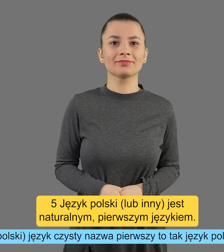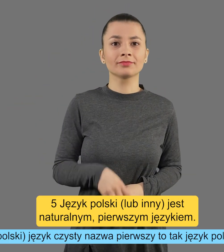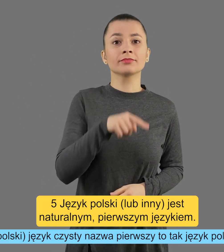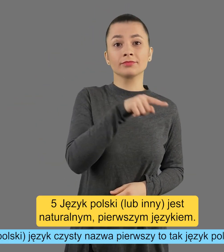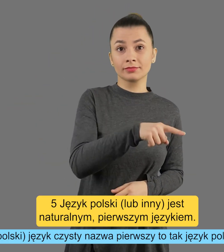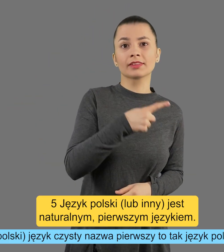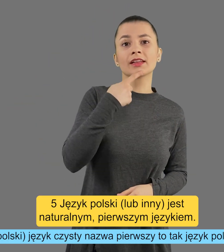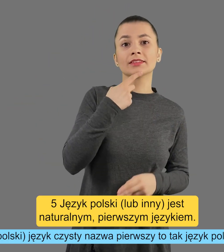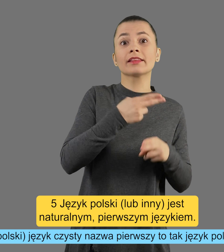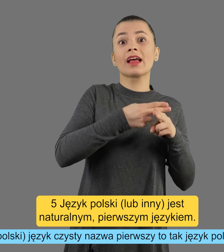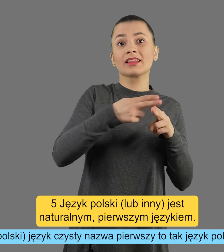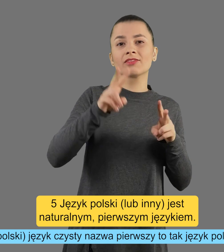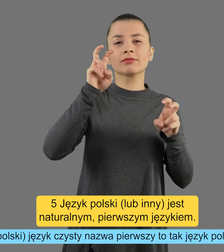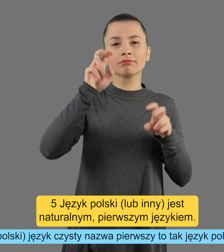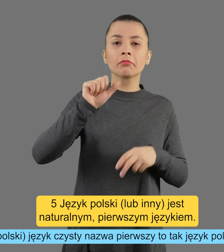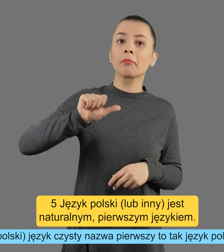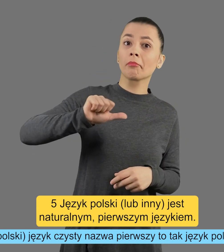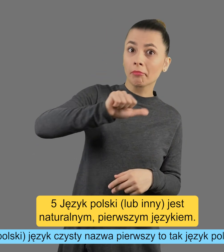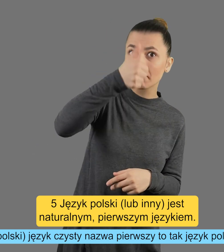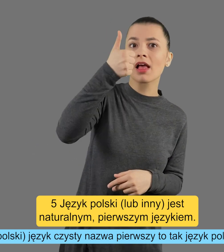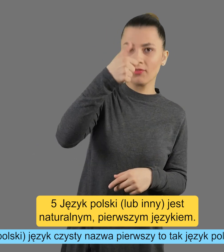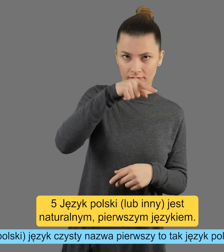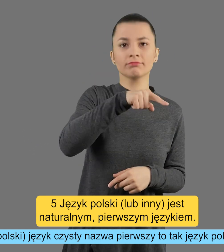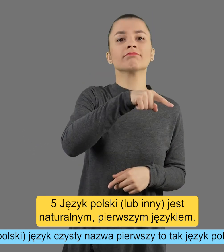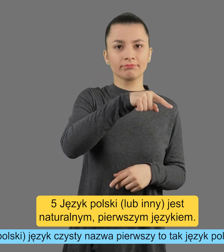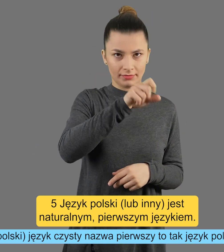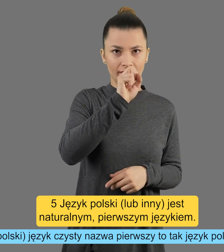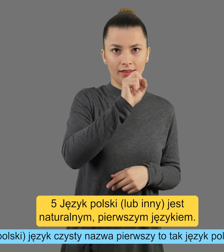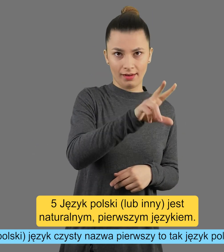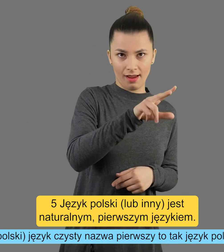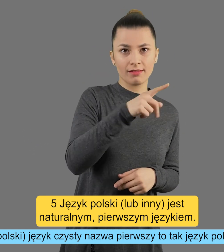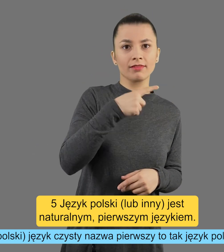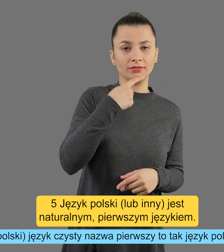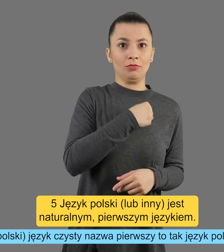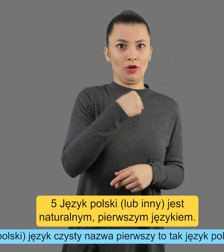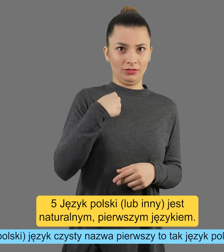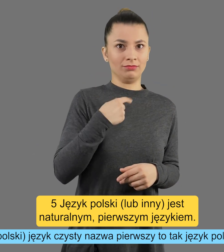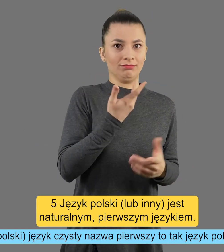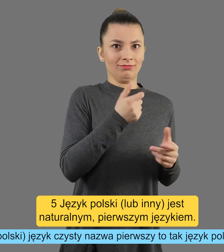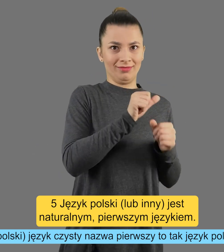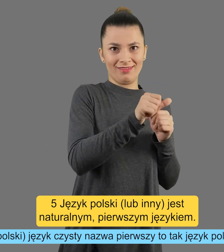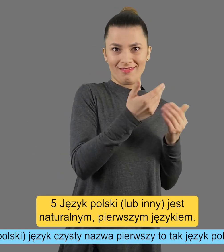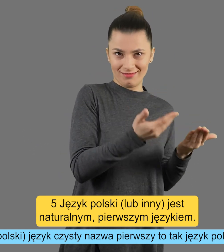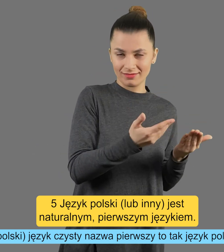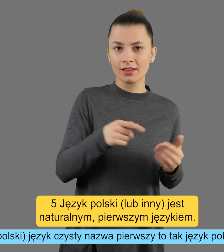5. Polish (or any other language) is the natural first language.